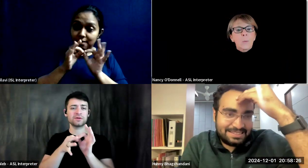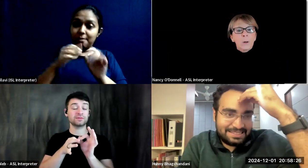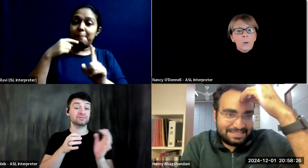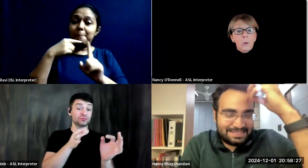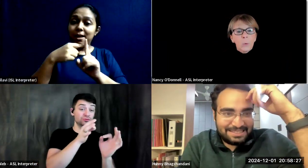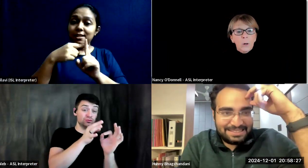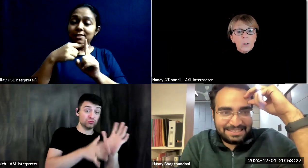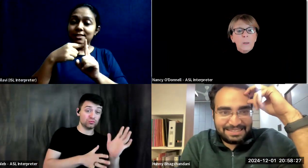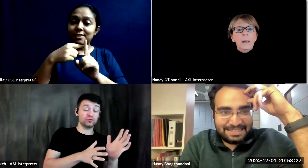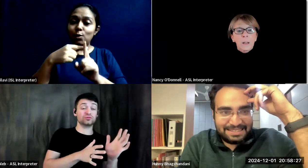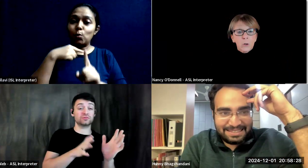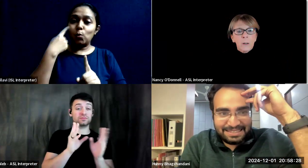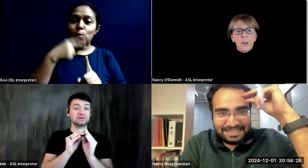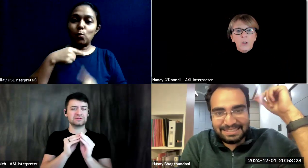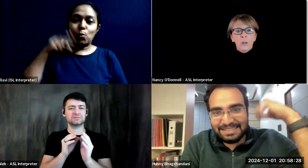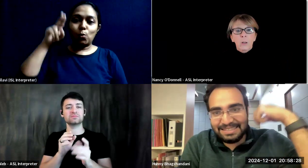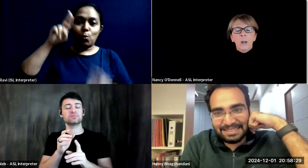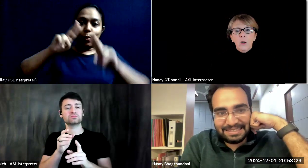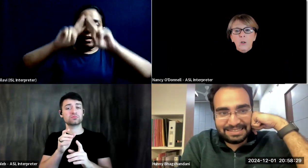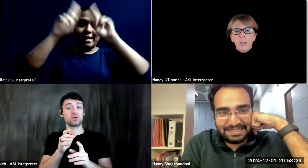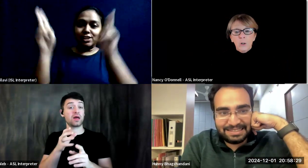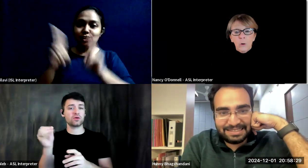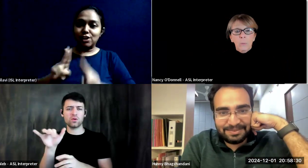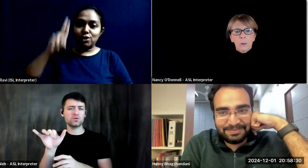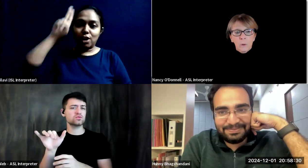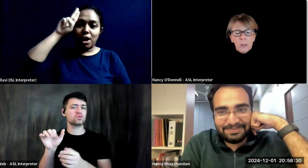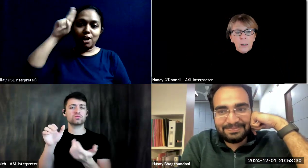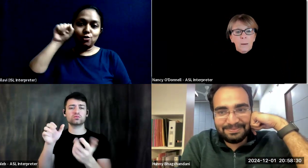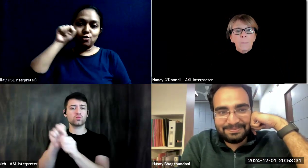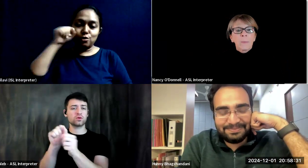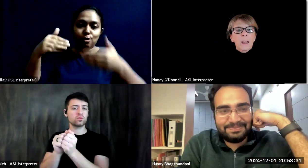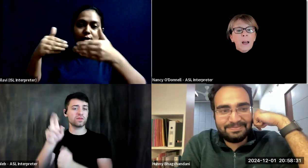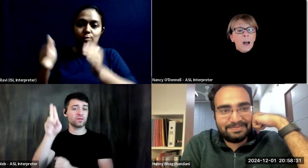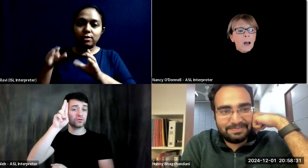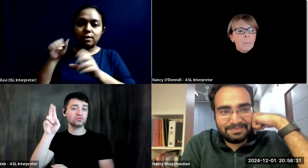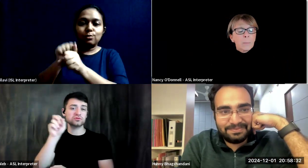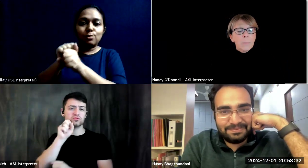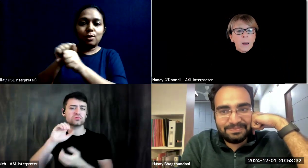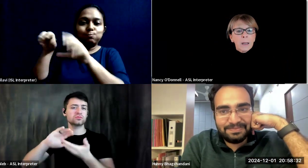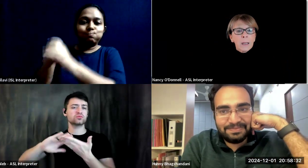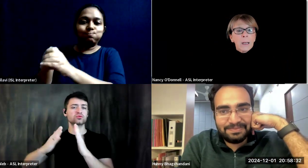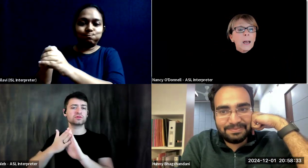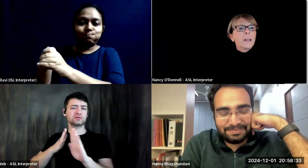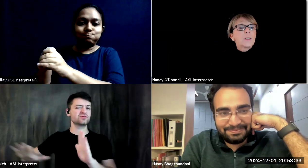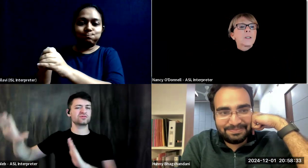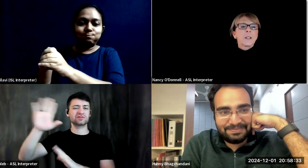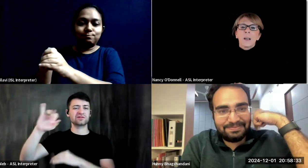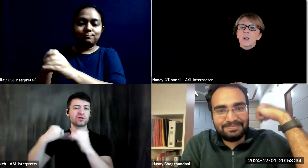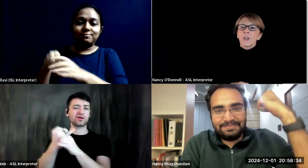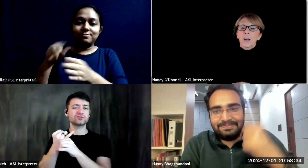as someone who works with the International Usher syndrome community. Hunny and Dinesh,